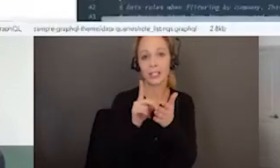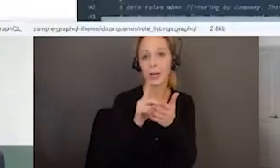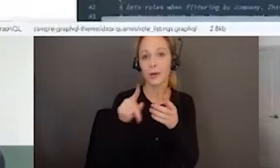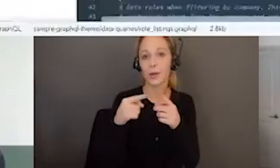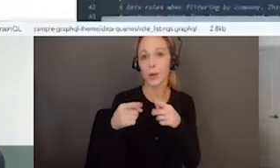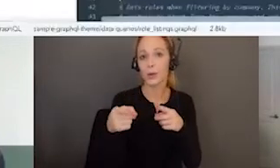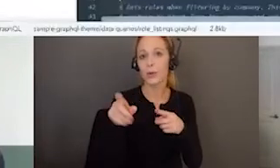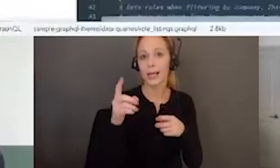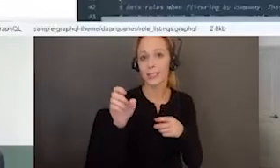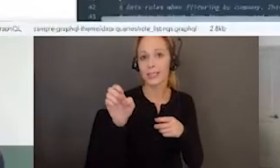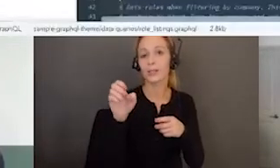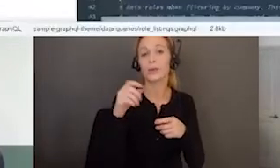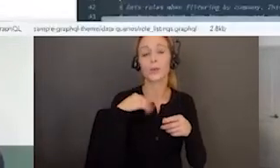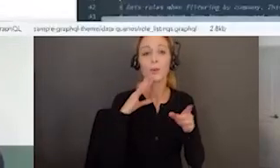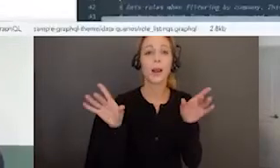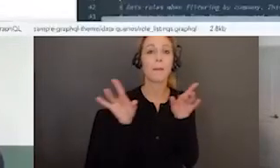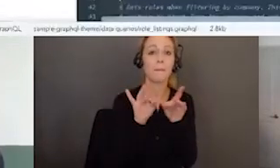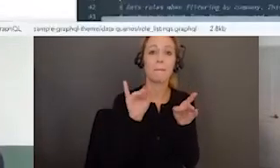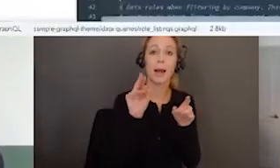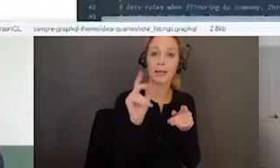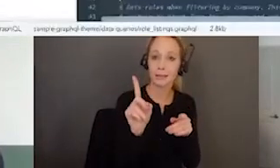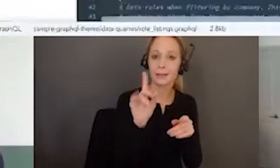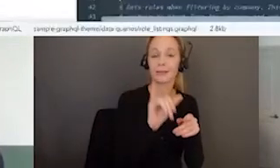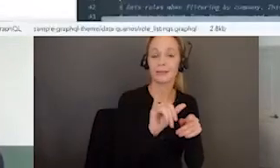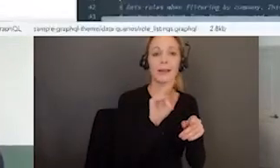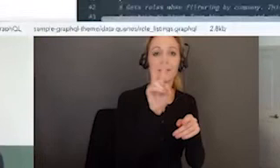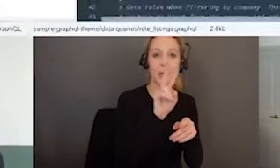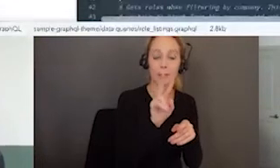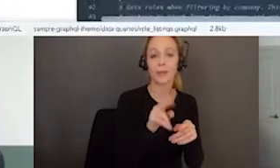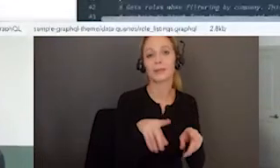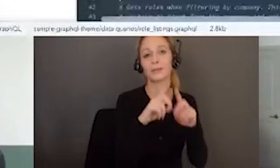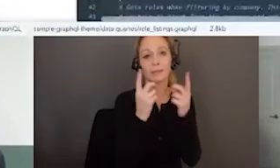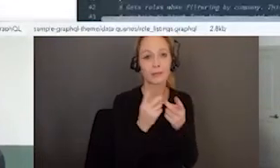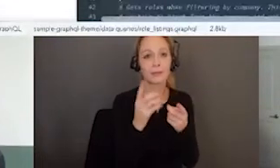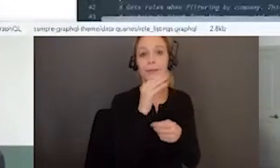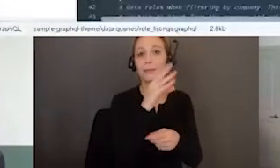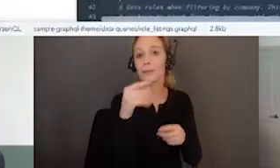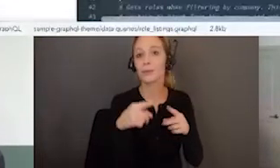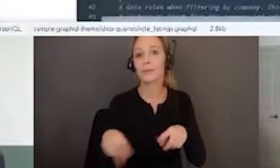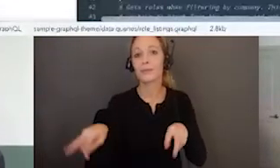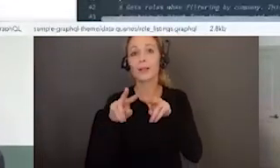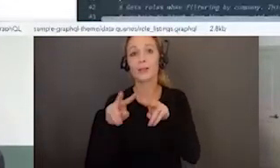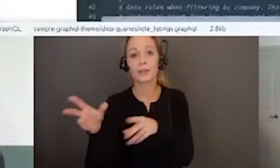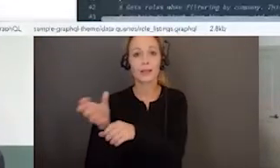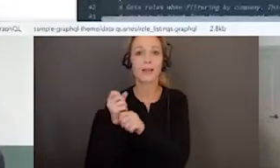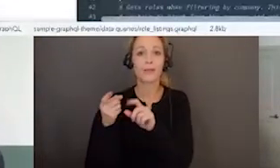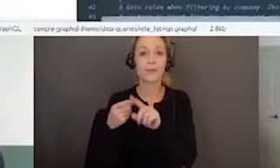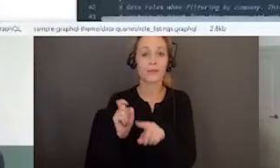WE'RE BINDING THE VARIABLES, LOCATION, DEPARTMENT, AND COMPANY TO VALUES RETRIEVED FROM THE QUERY DICTIONARY IN THE REQUEST.